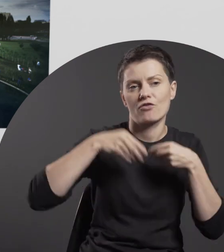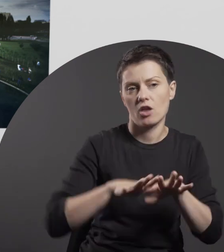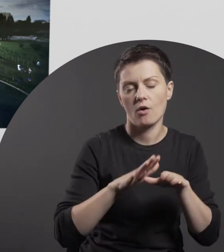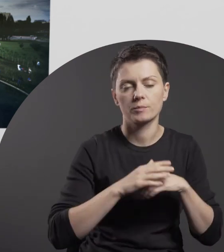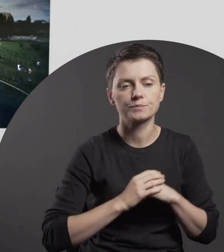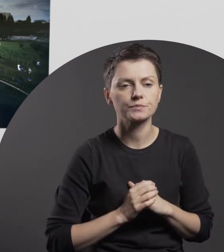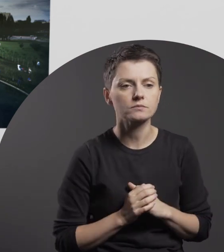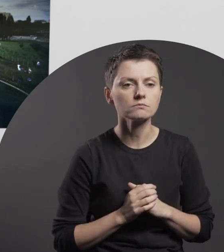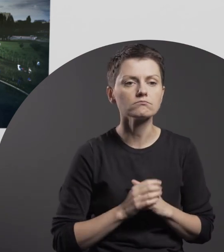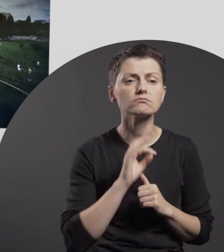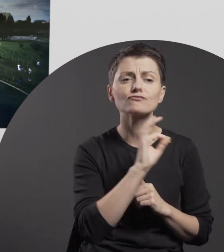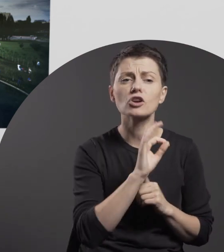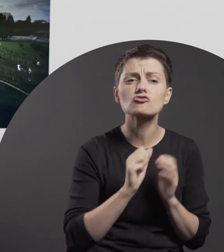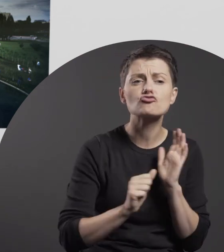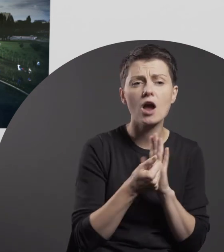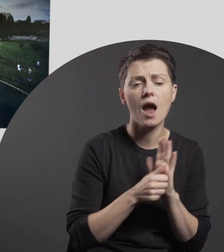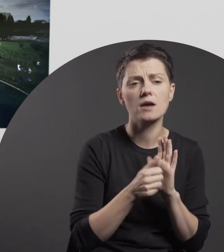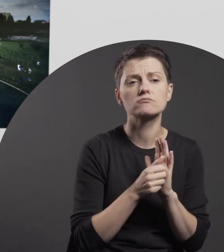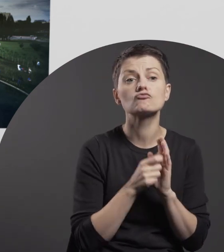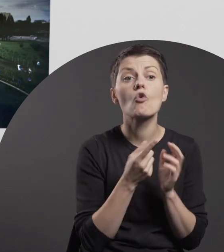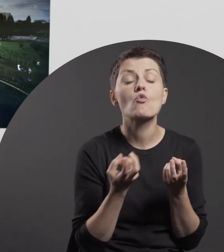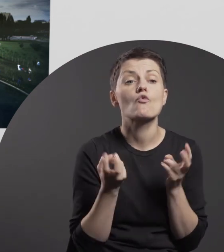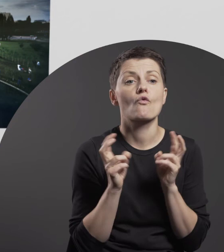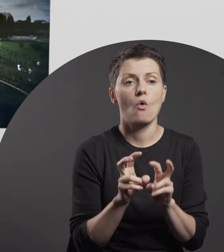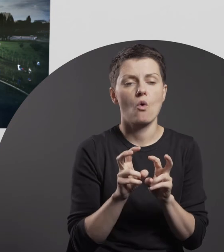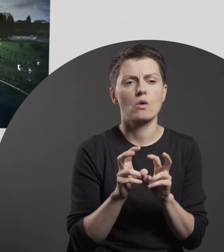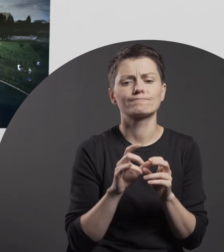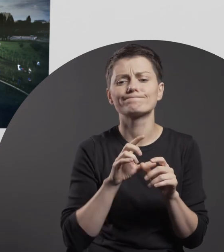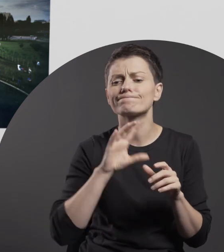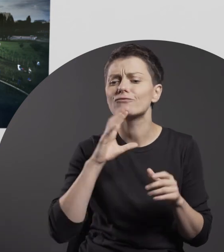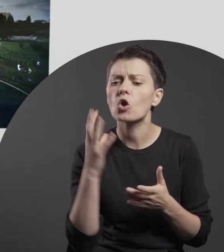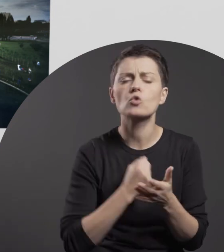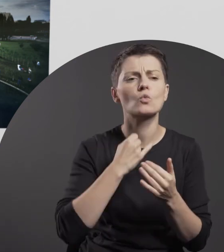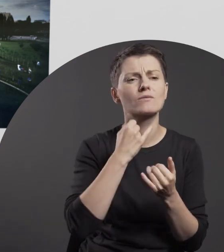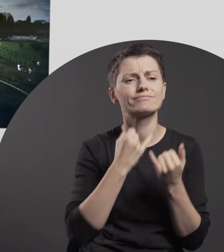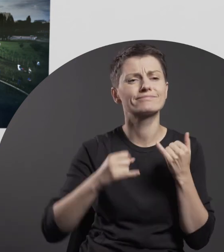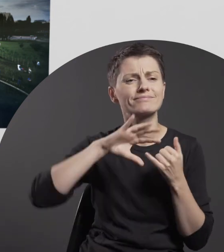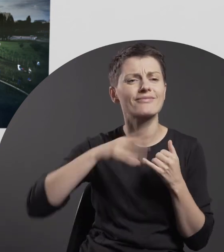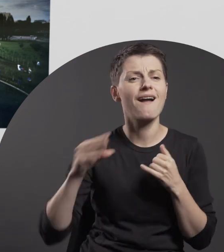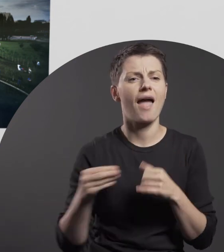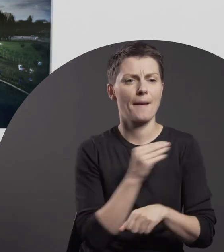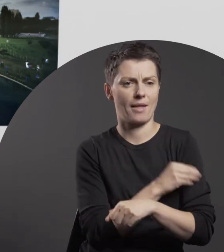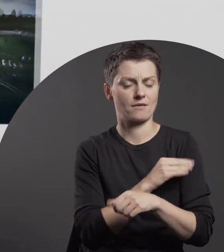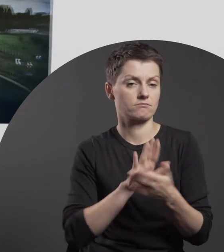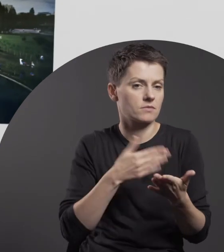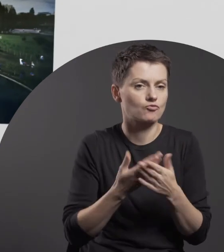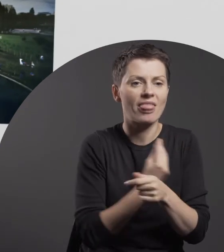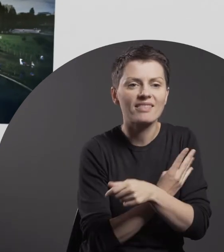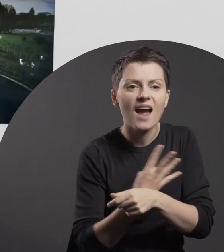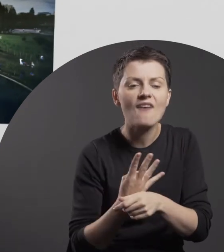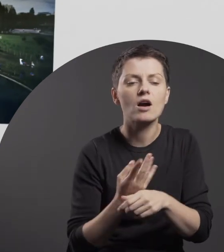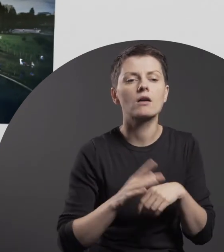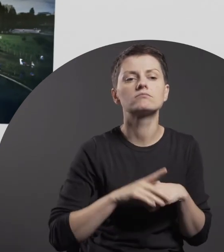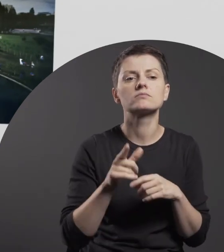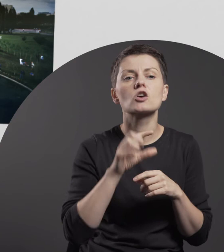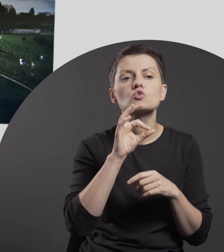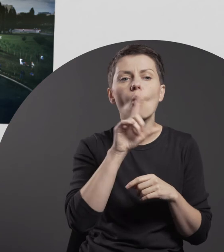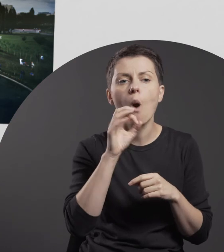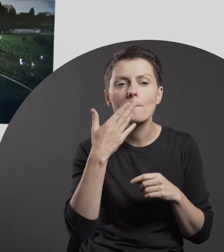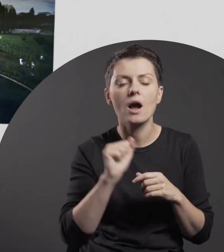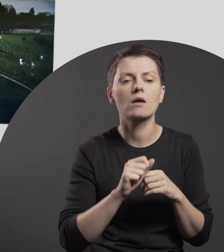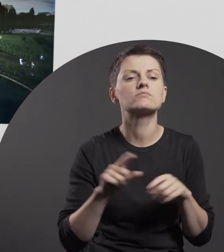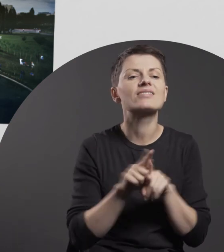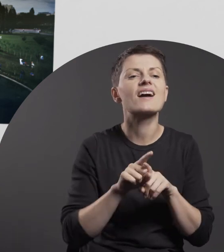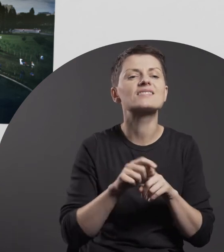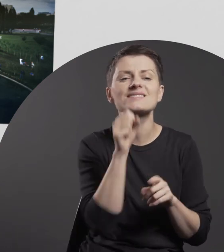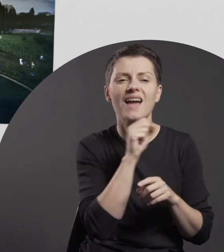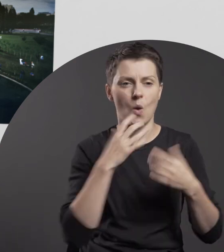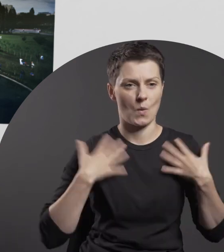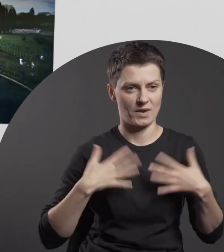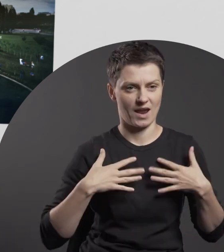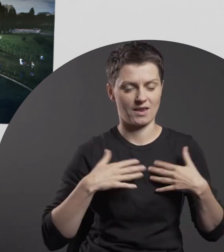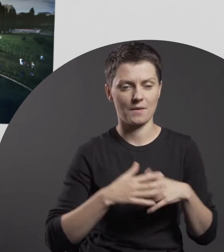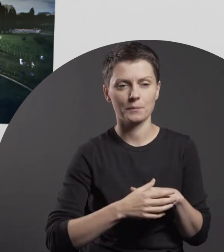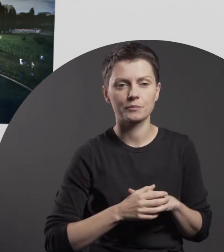His sculptures are made of unconventional materials, such as grass or hay.